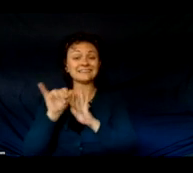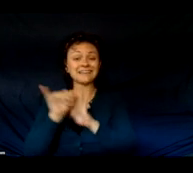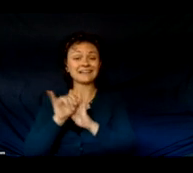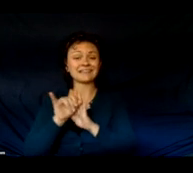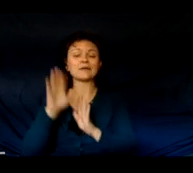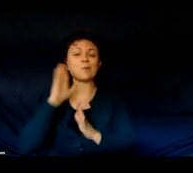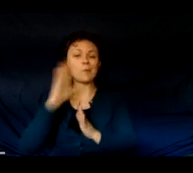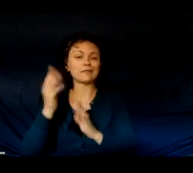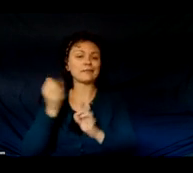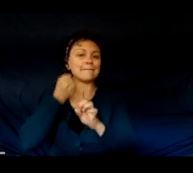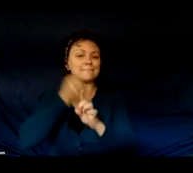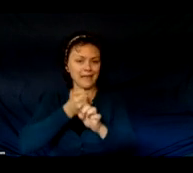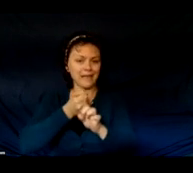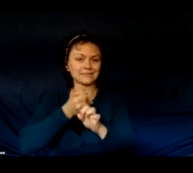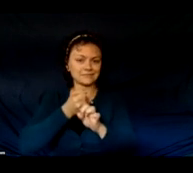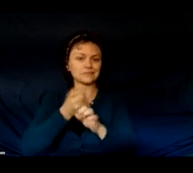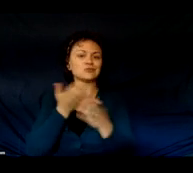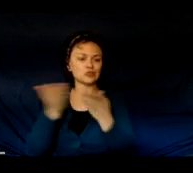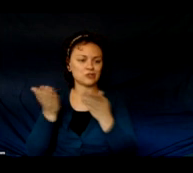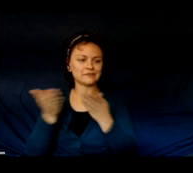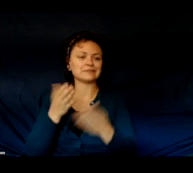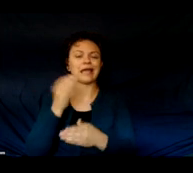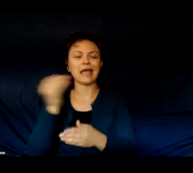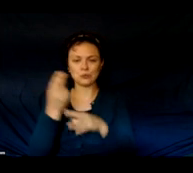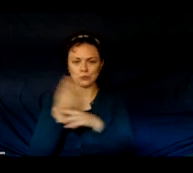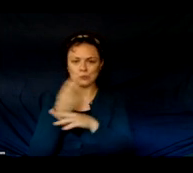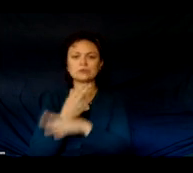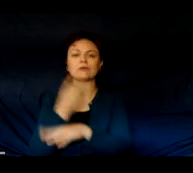utilization for folks with disabilities.